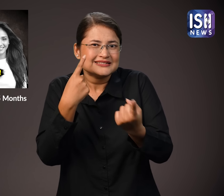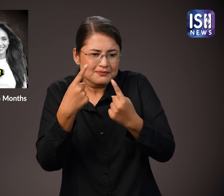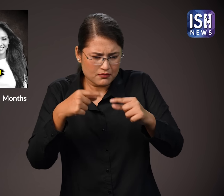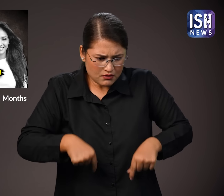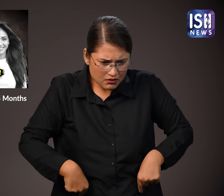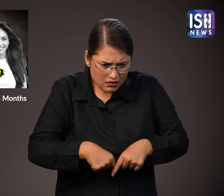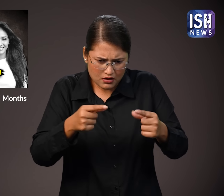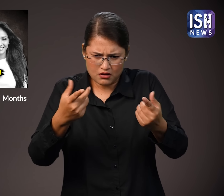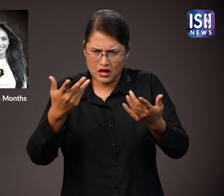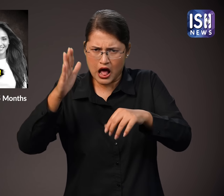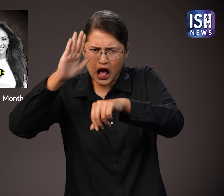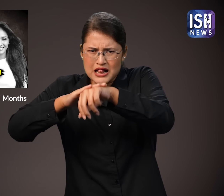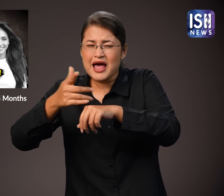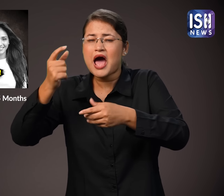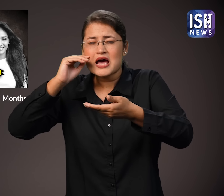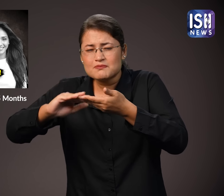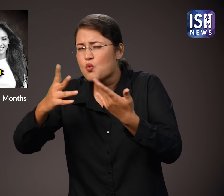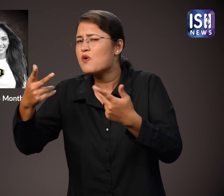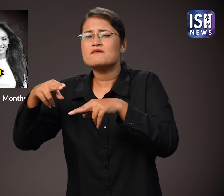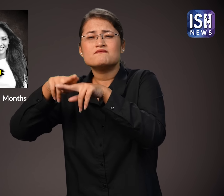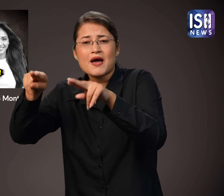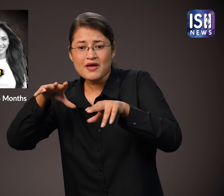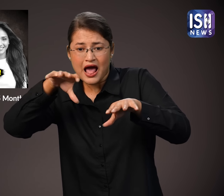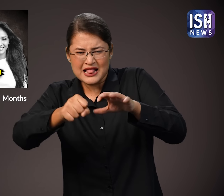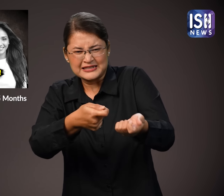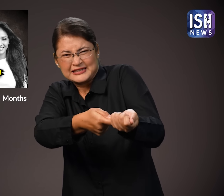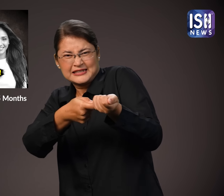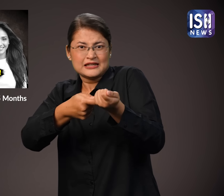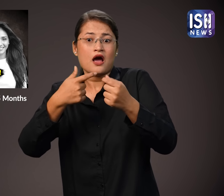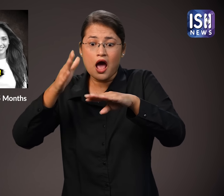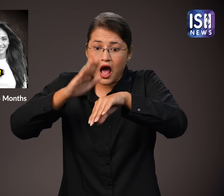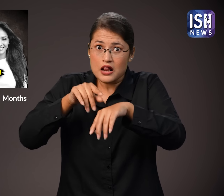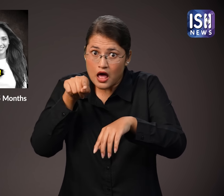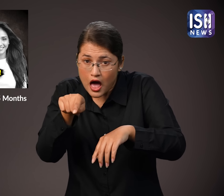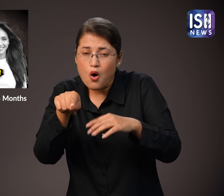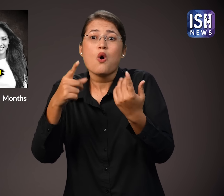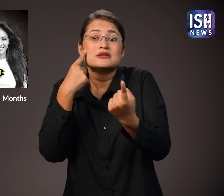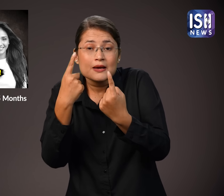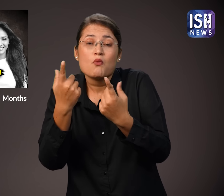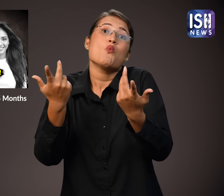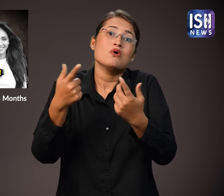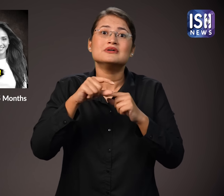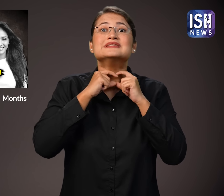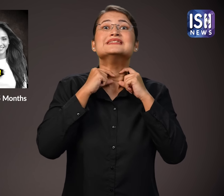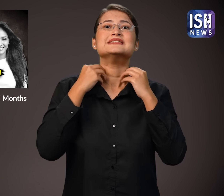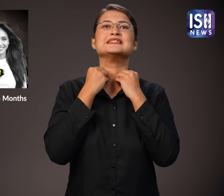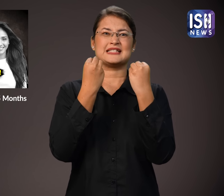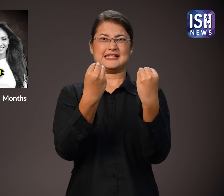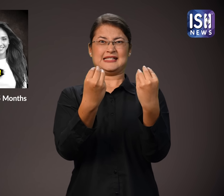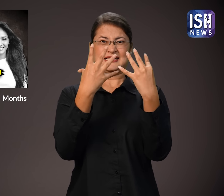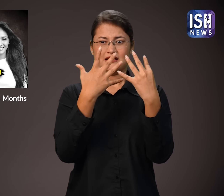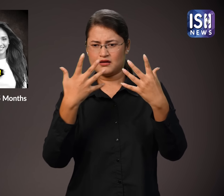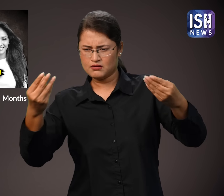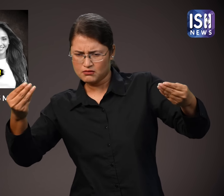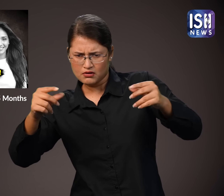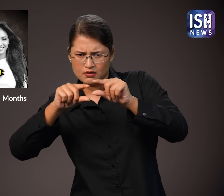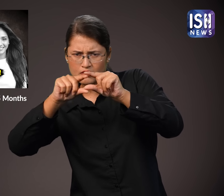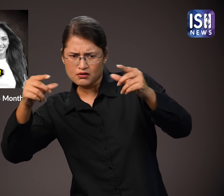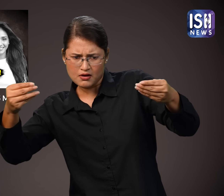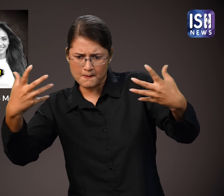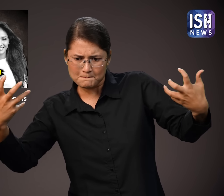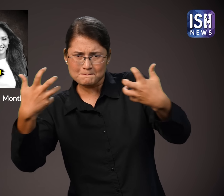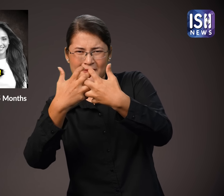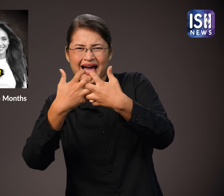Doctors would have compared the ligature marks on Twisha’s neck and determine whether the belt had been intentionally or not.